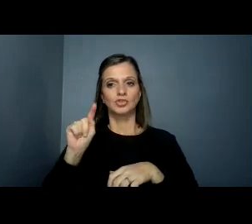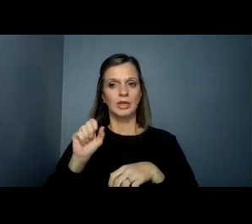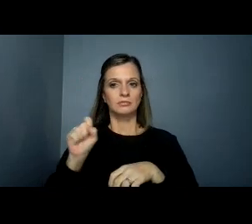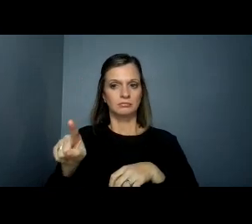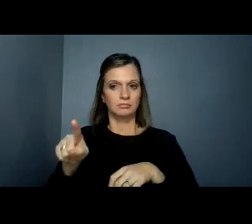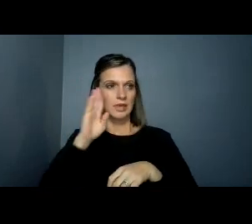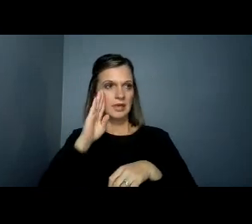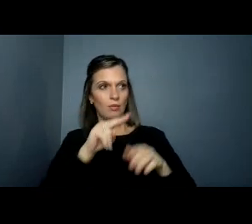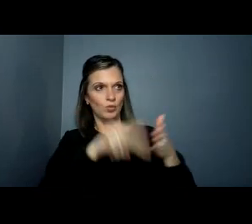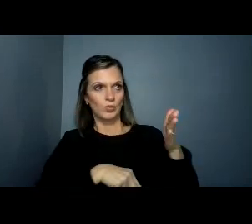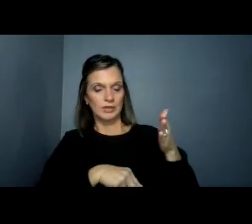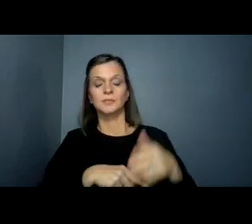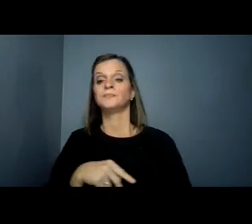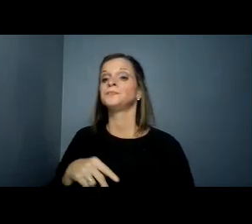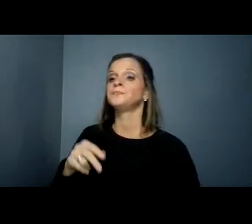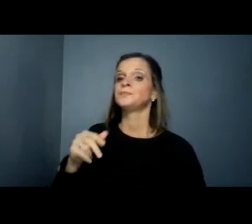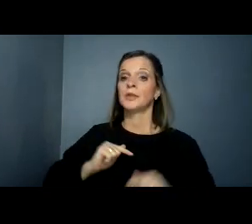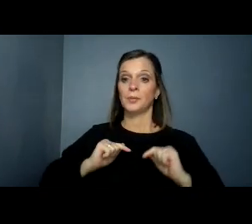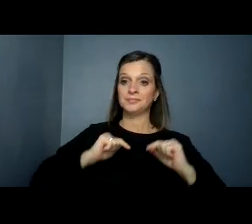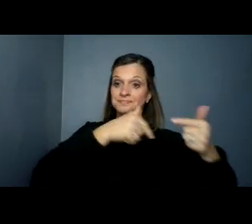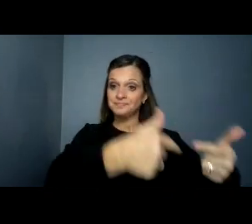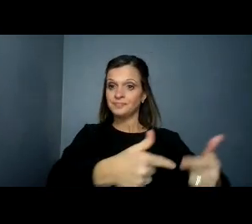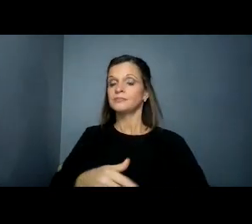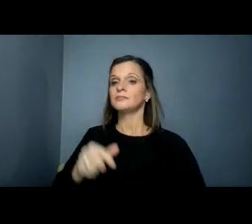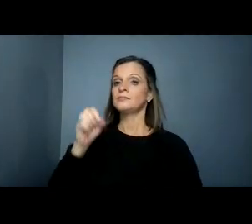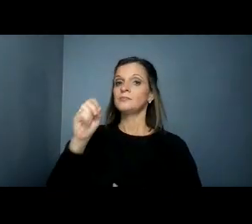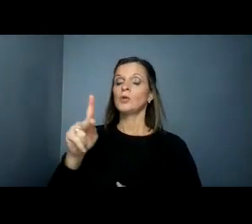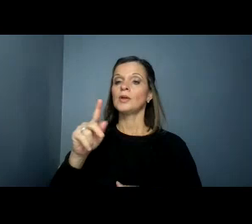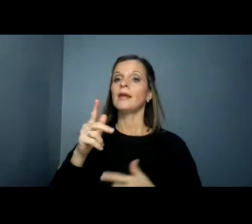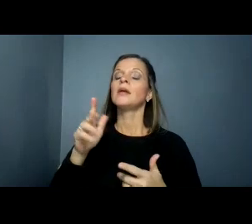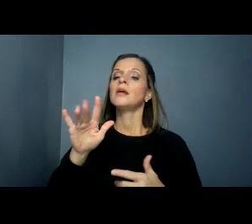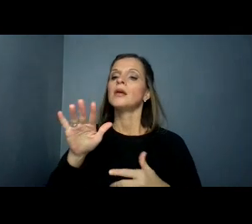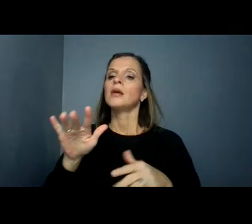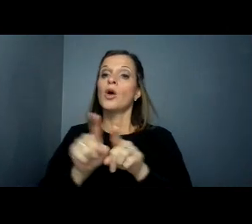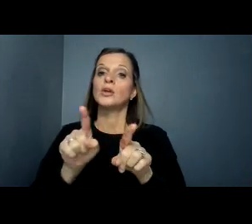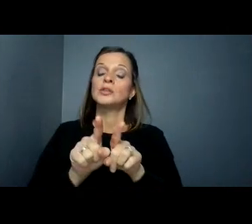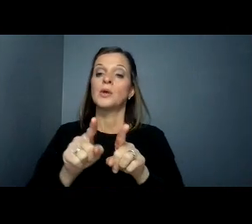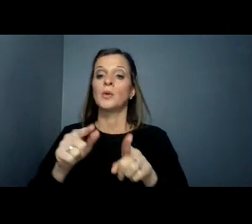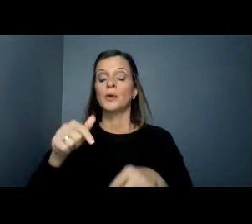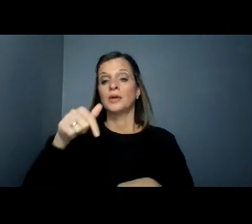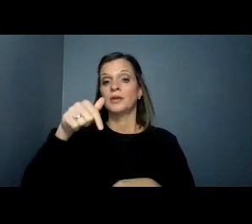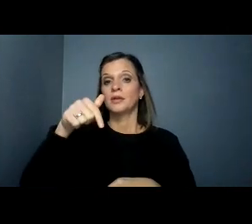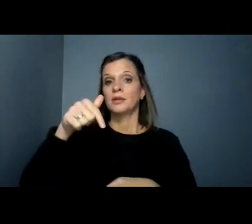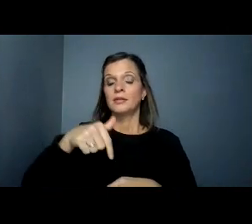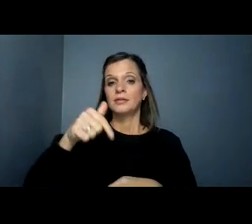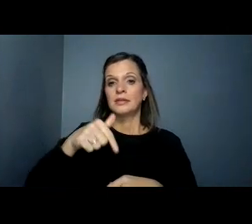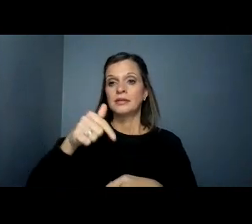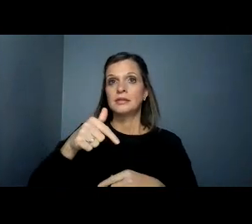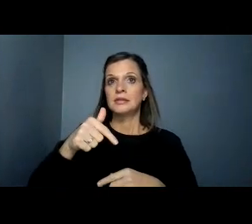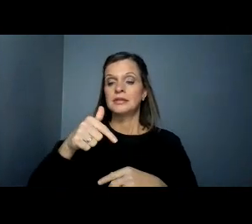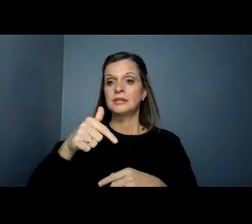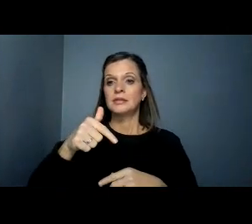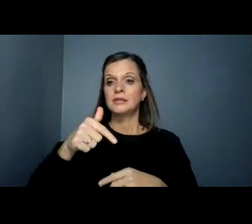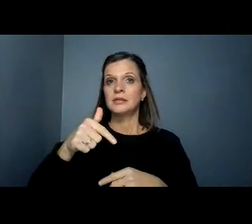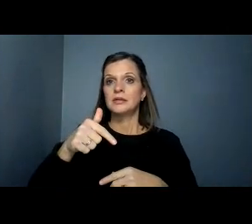All right, real quick. Let me get this off the record. I am the last year that Louisville put through the doctorate program,